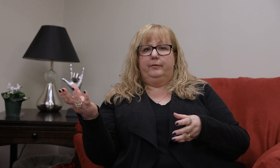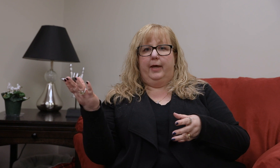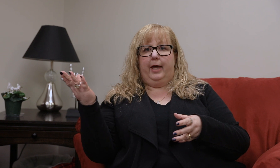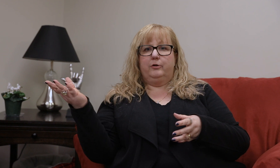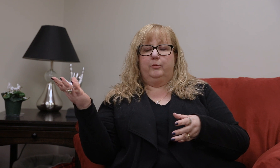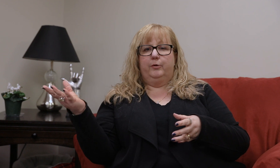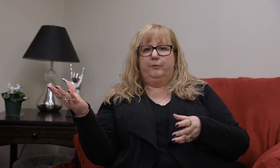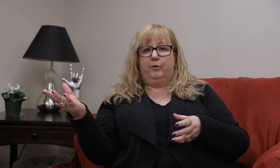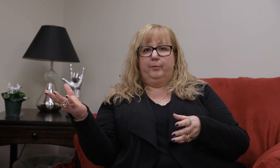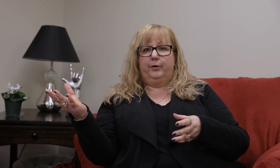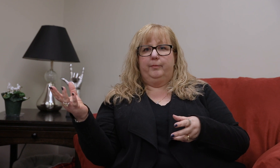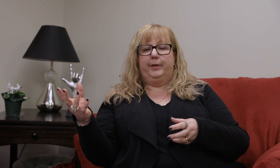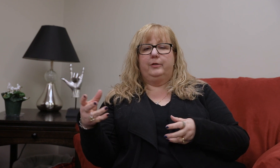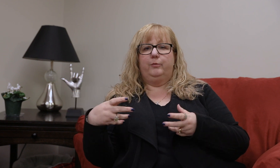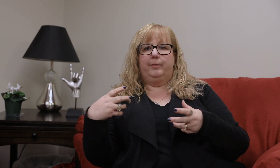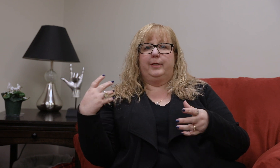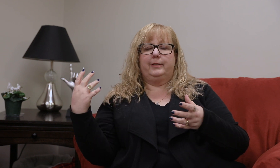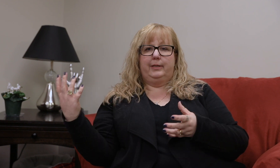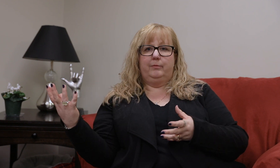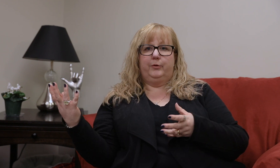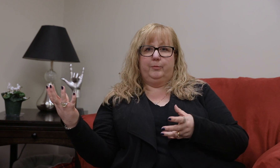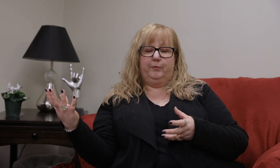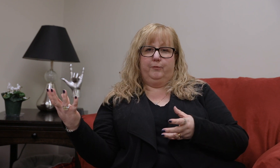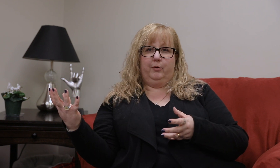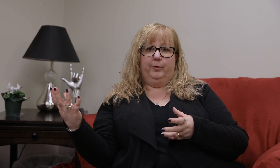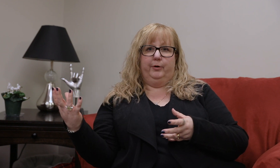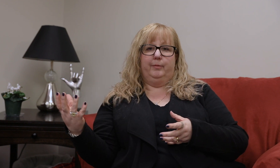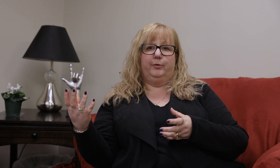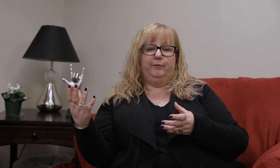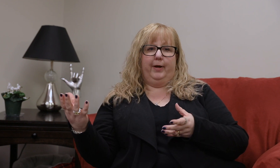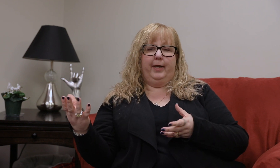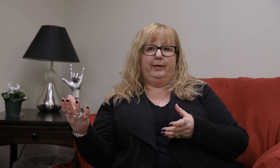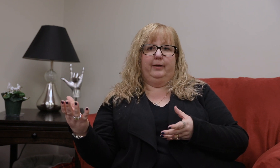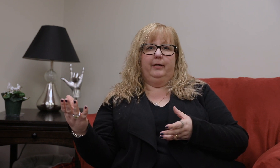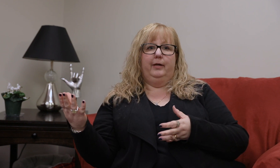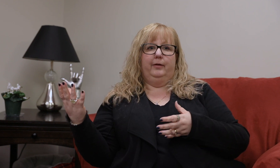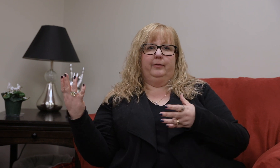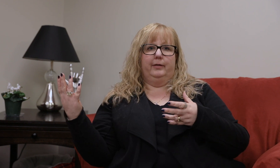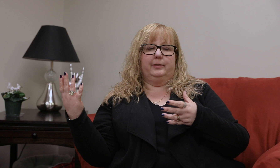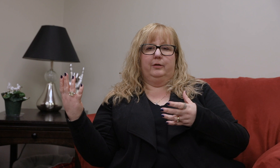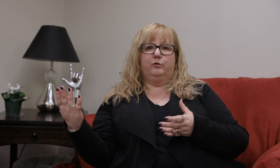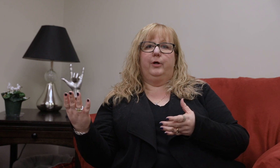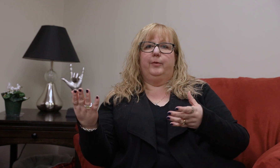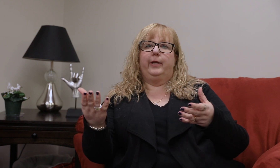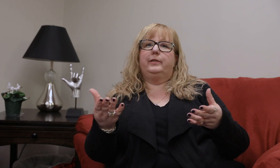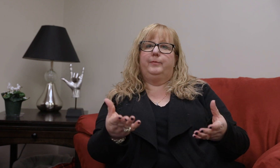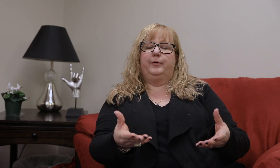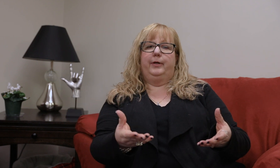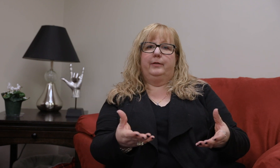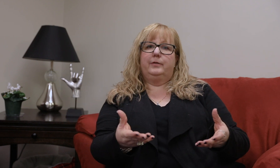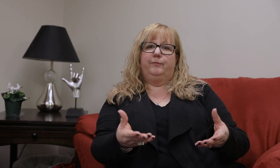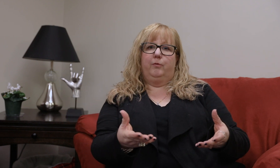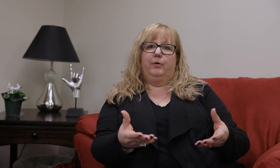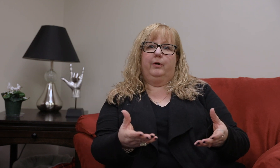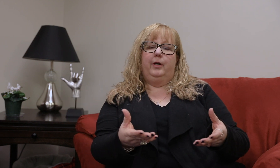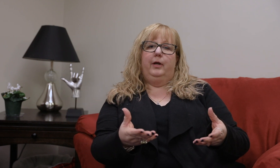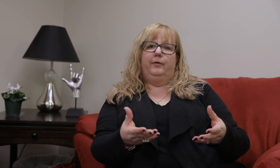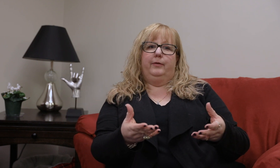because you want to be a team with the performer in providing this enjoyable experience for the audience.